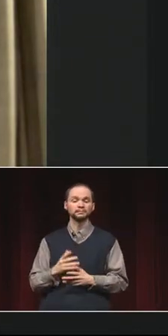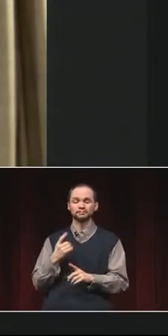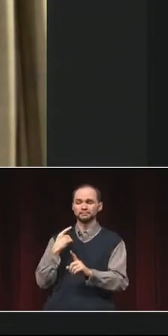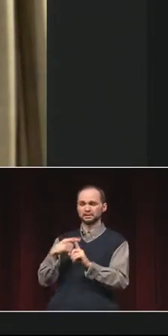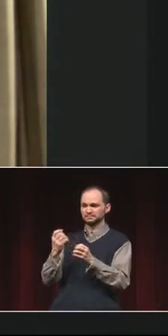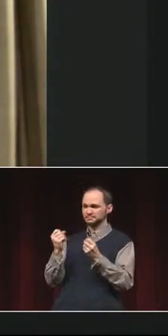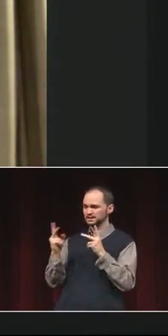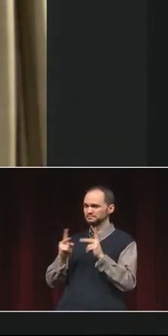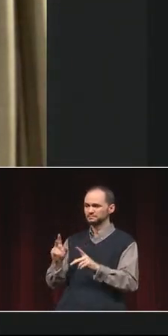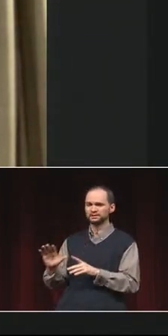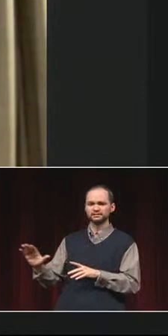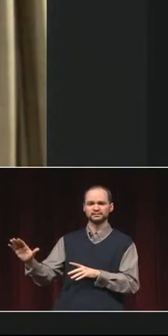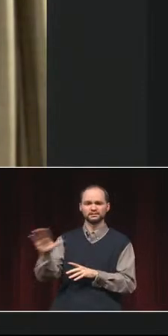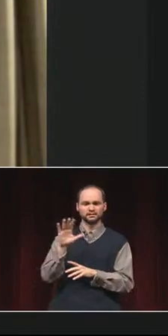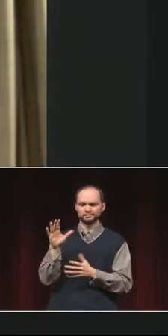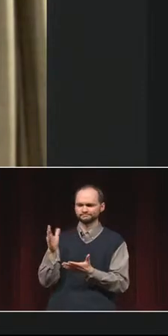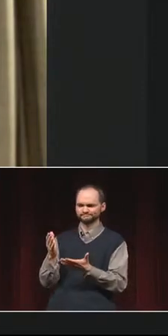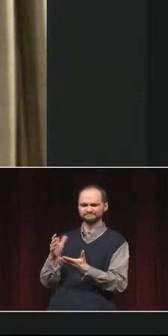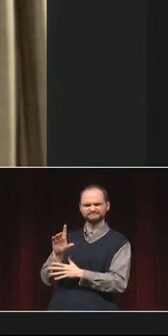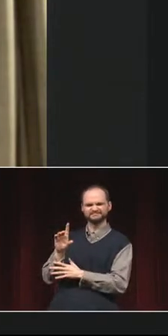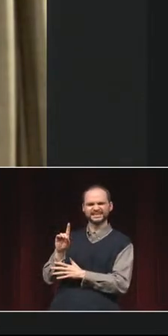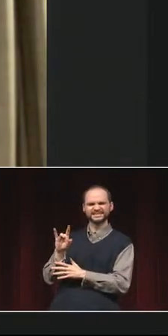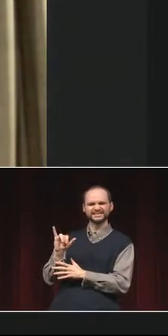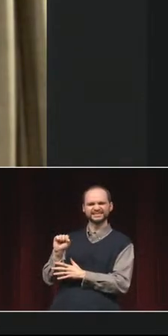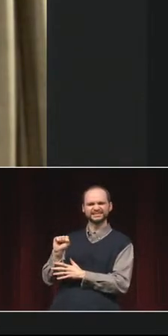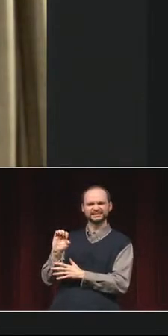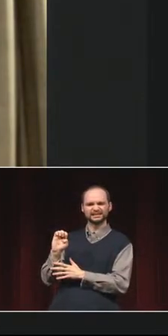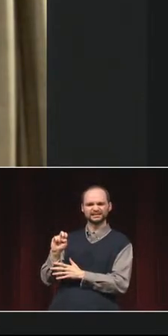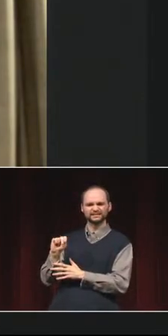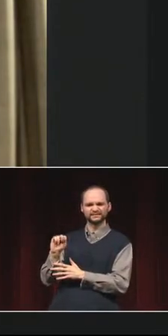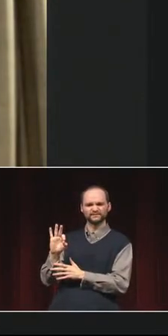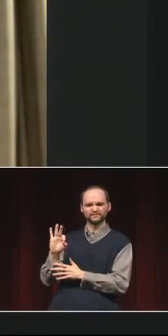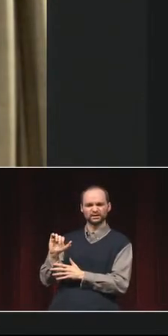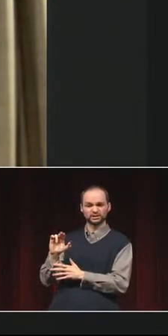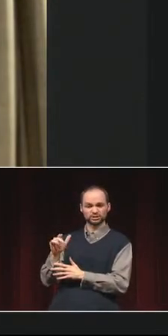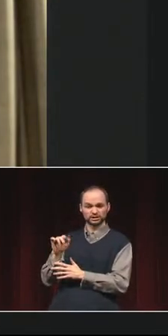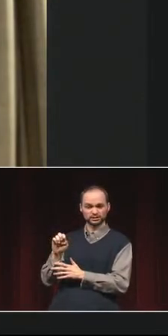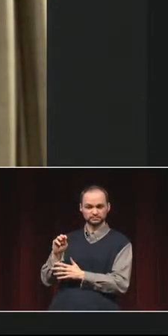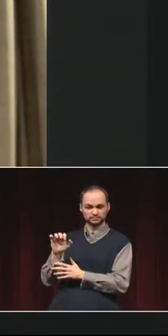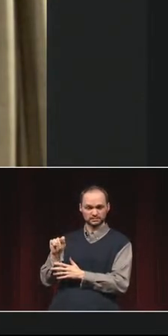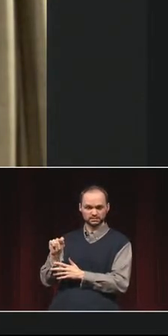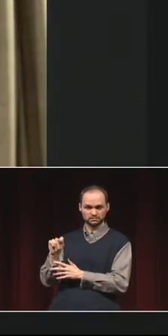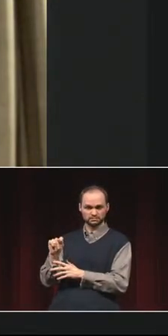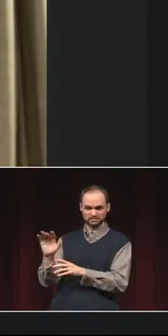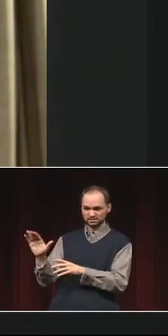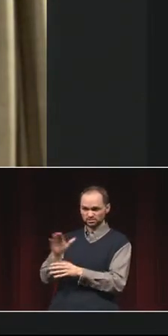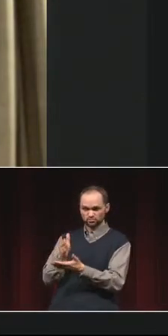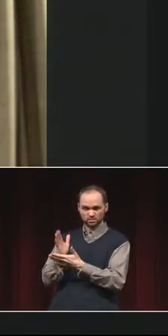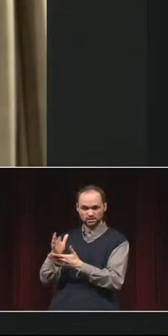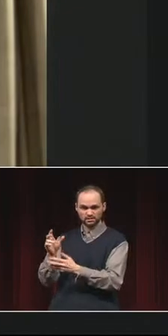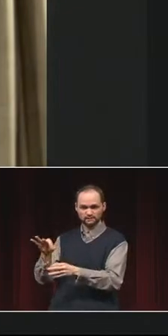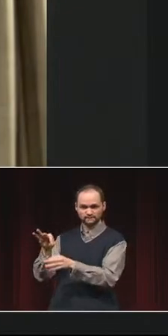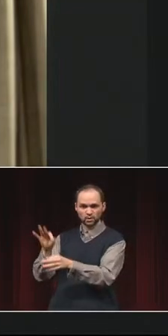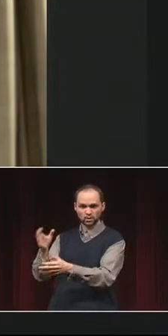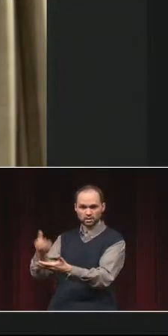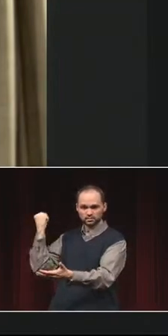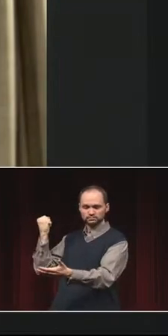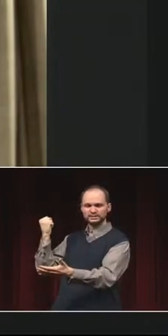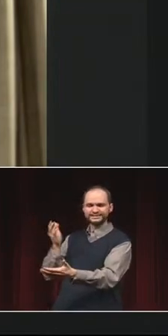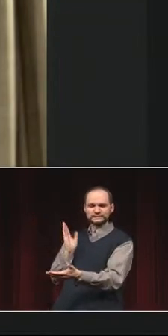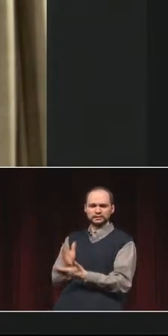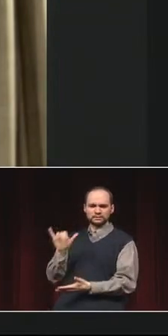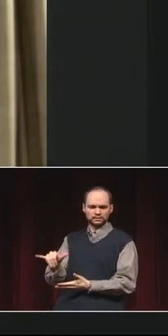Disenfranchisement means the removal of the right to vote. Our aim is to accomplish these goals